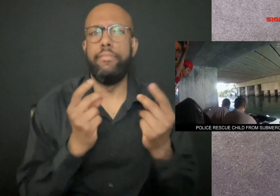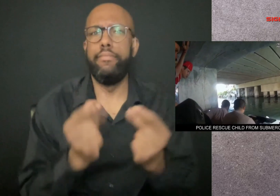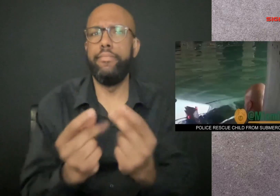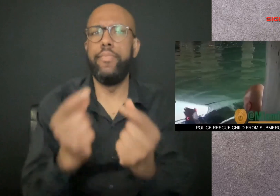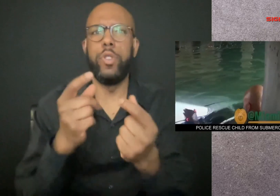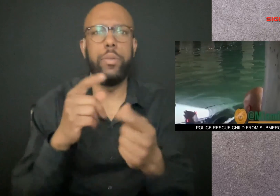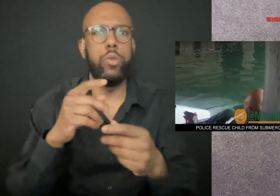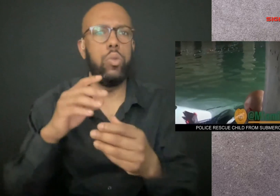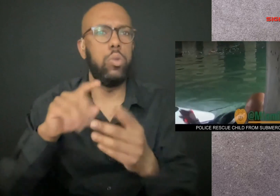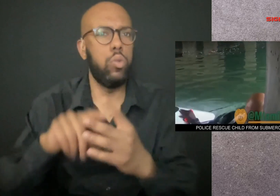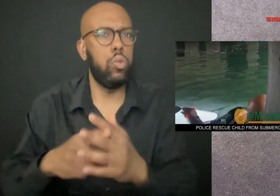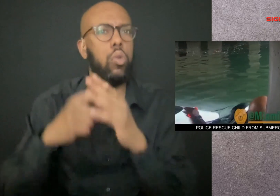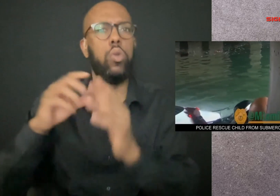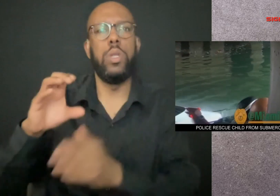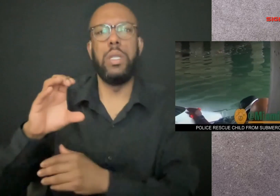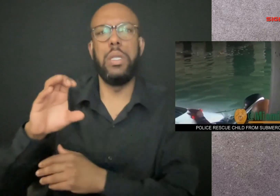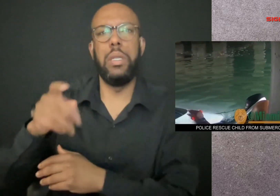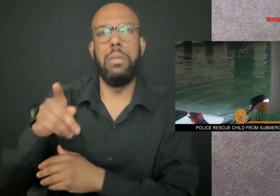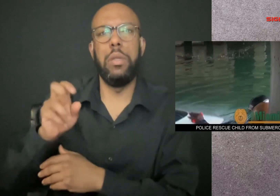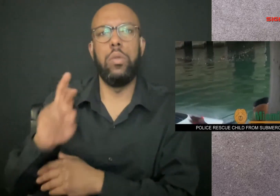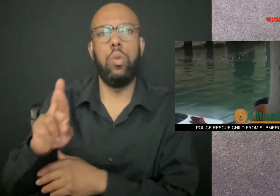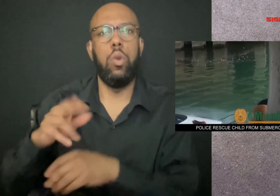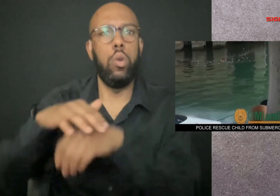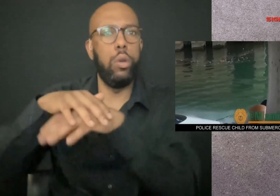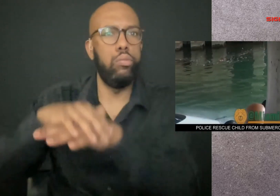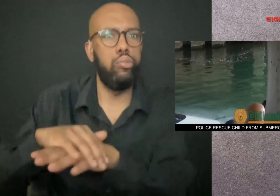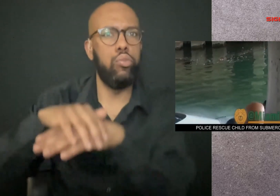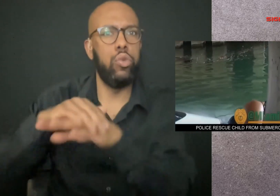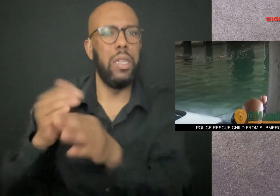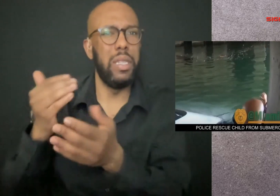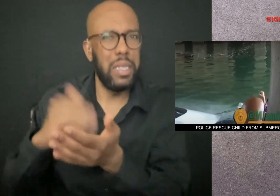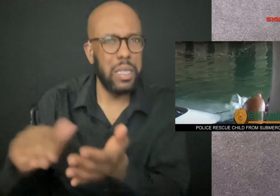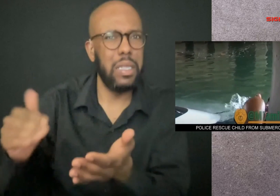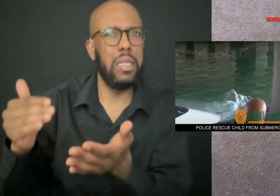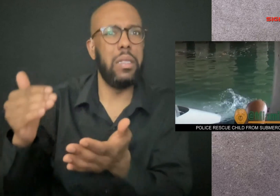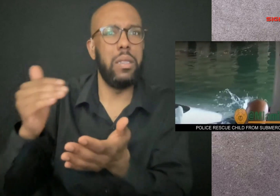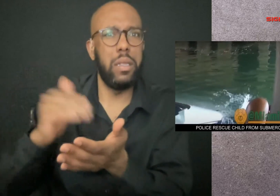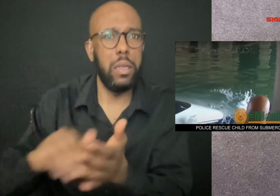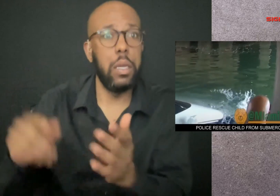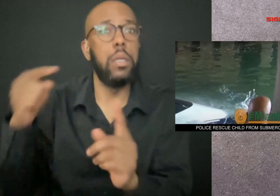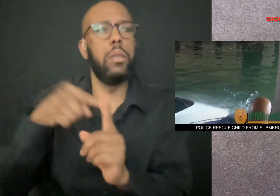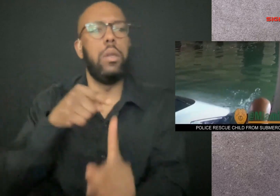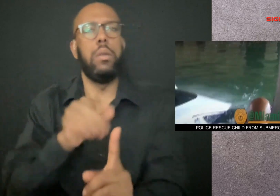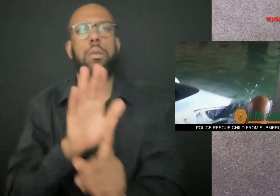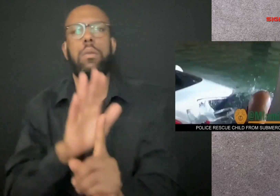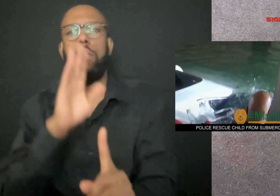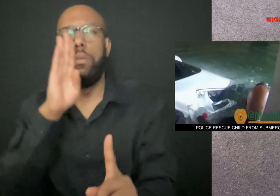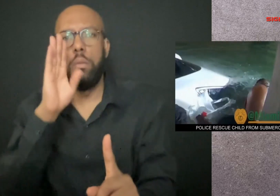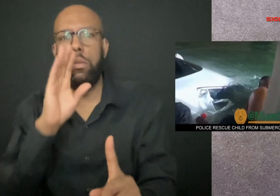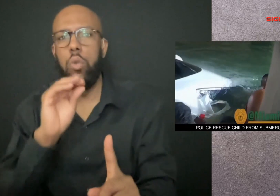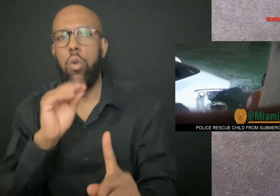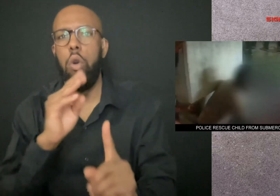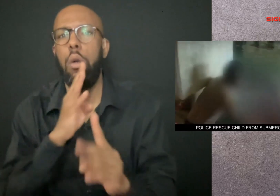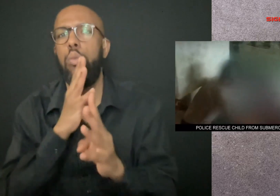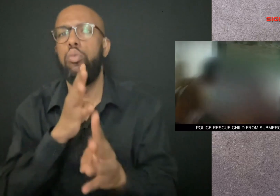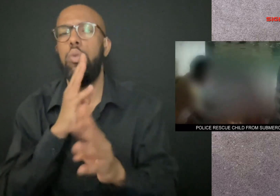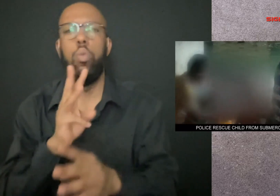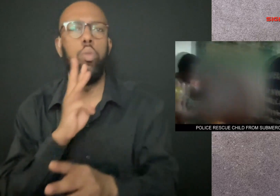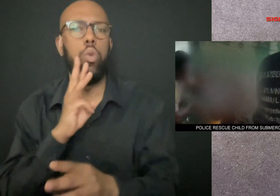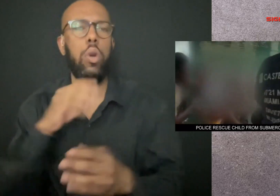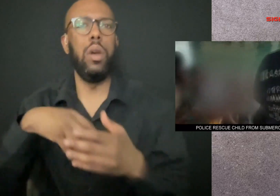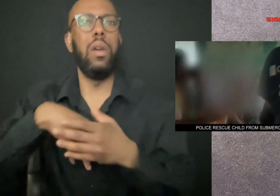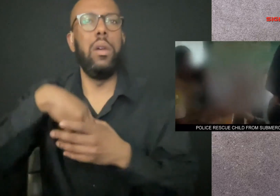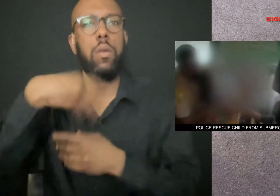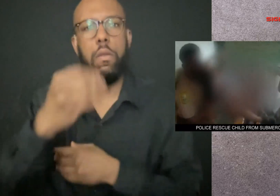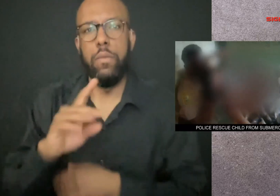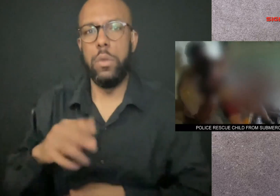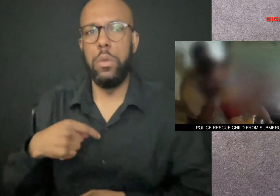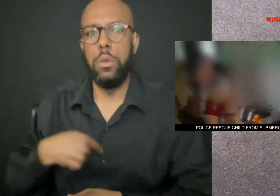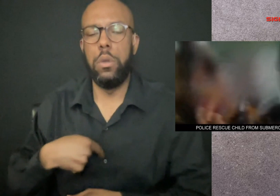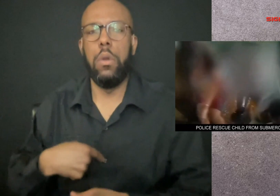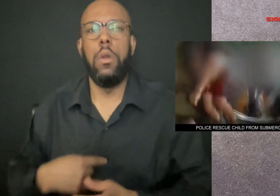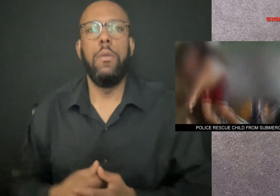to mifepristone during the appeals process will go into effect at midnight central time Friday